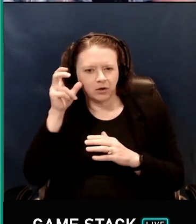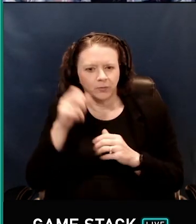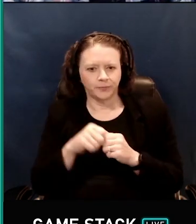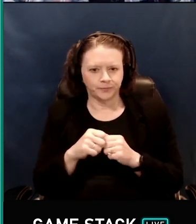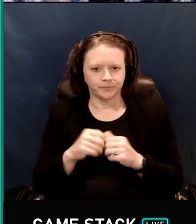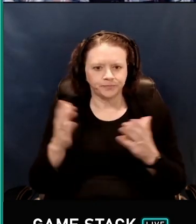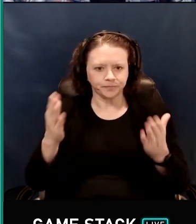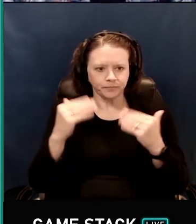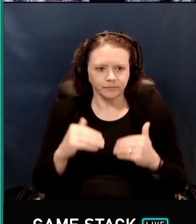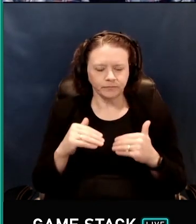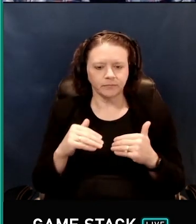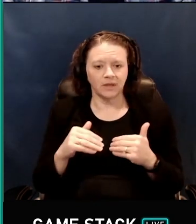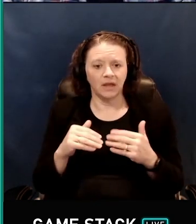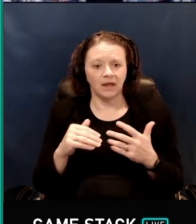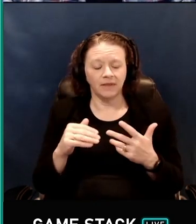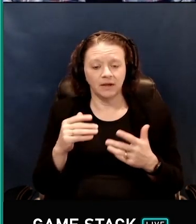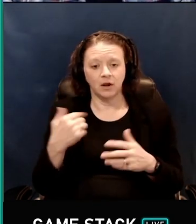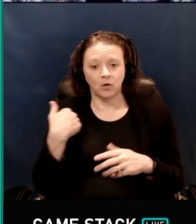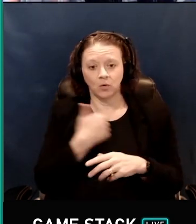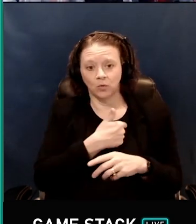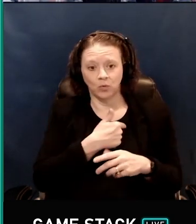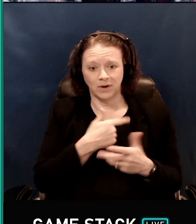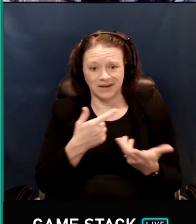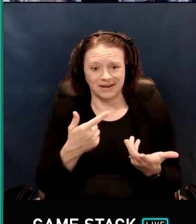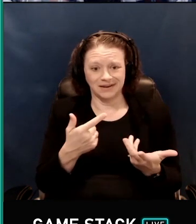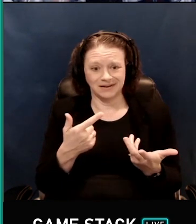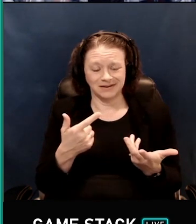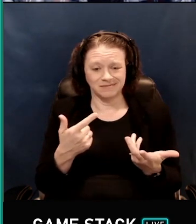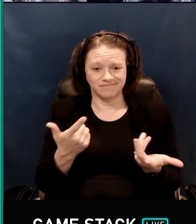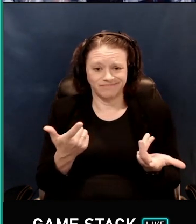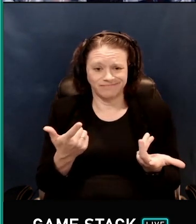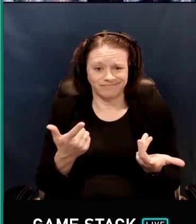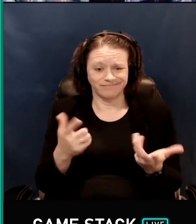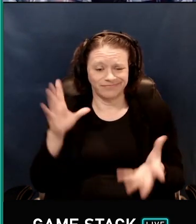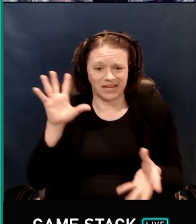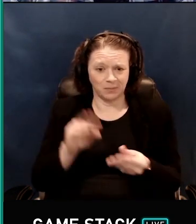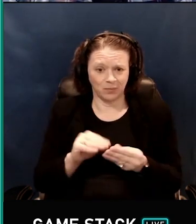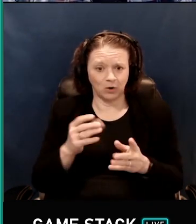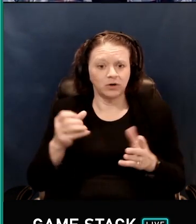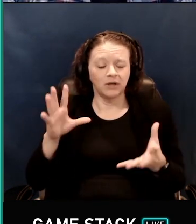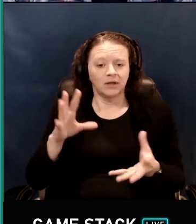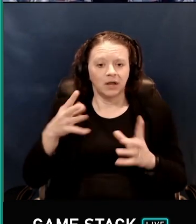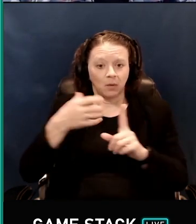of course, a decompressor is useless without a compressor and so we're building that as well.